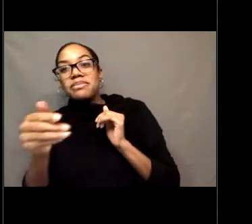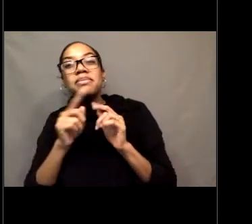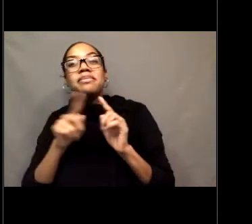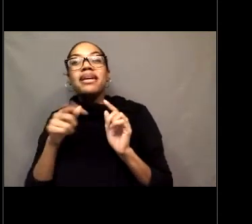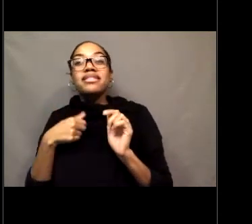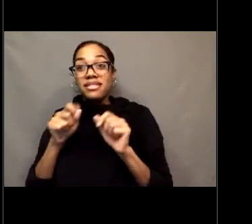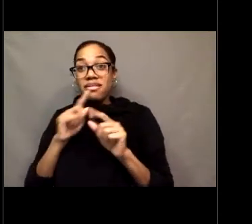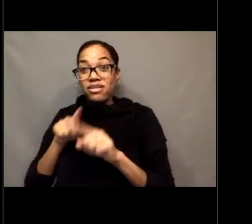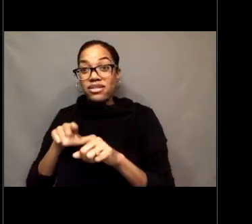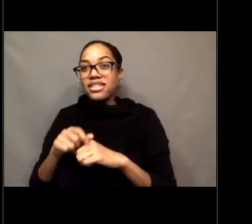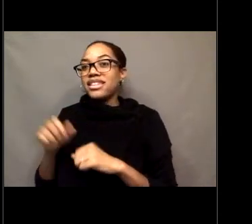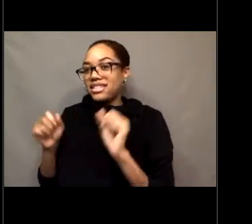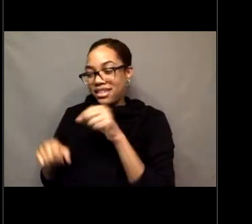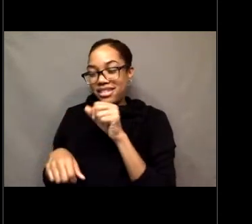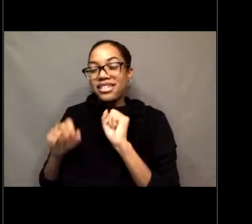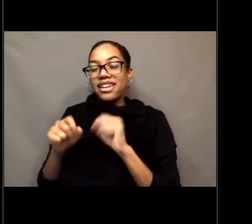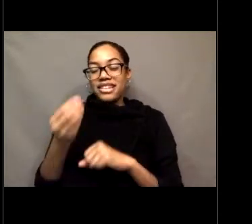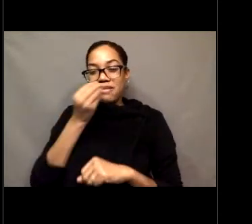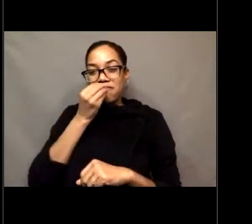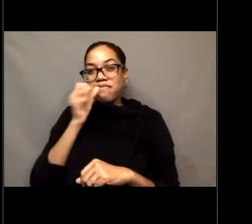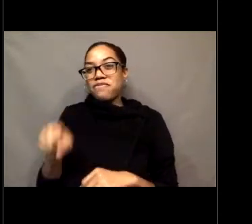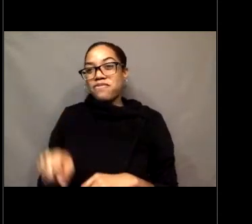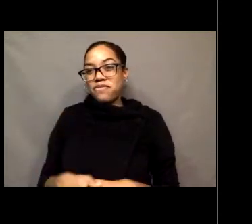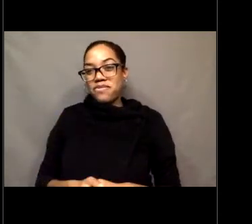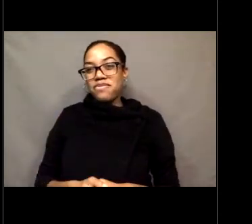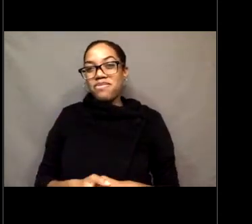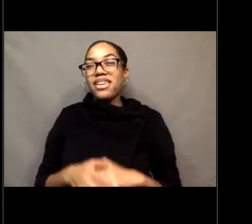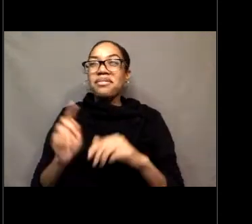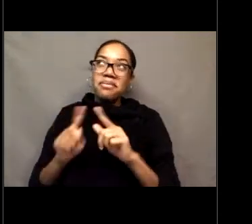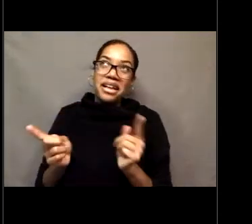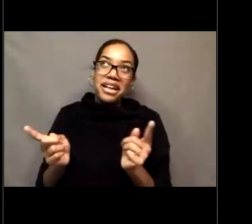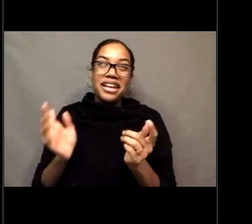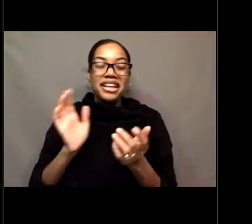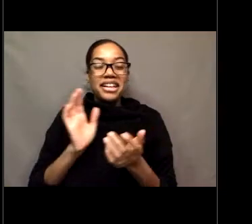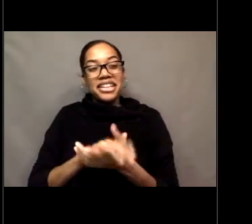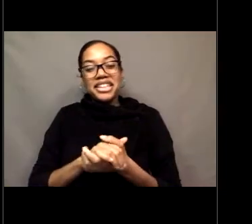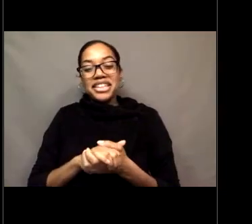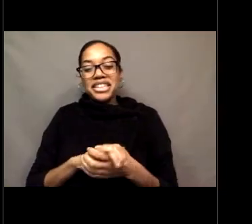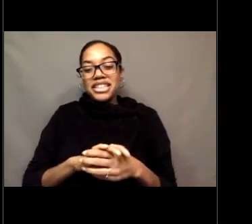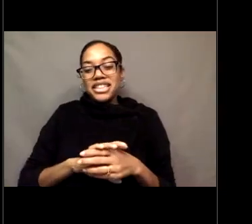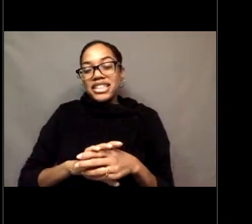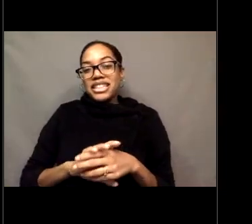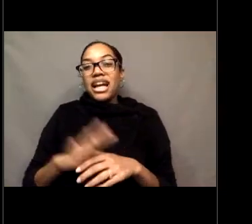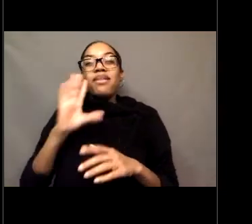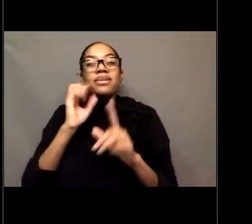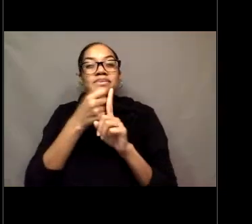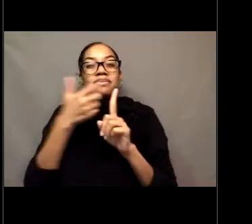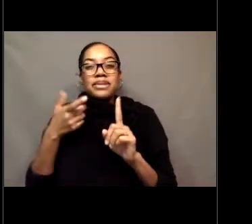Yes. Although, I'll elaborate a little bit.